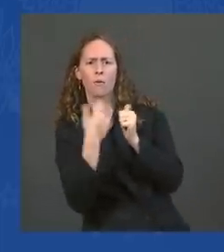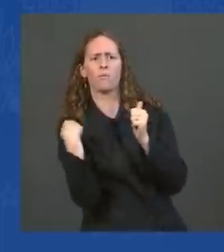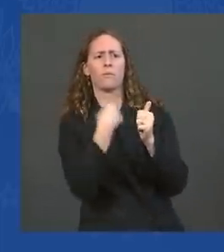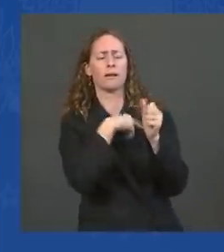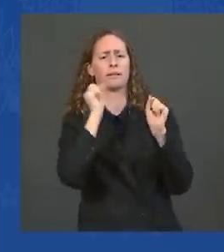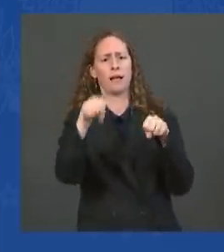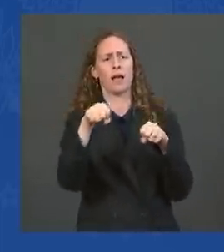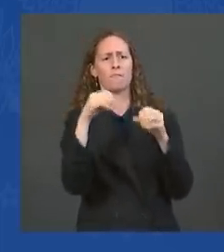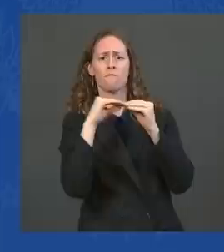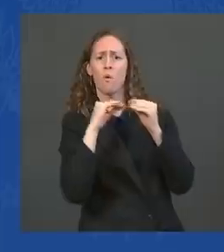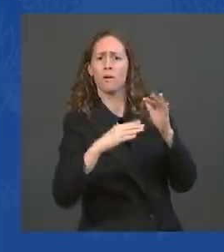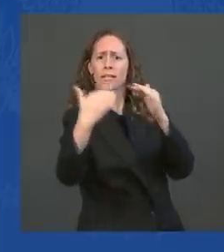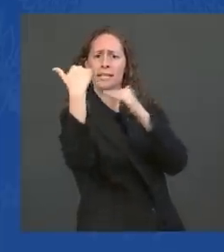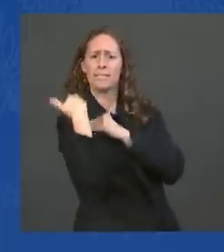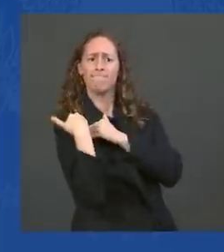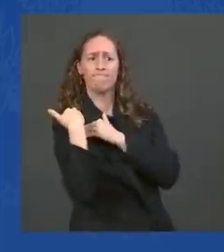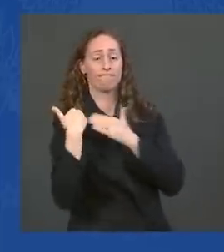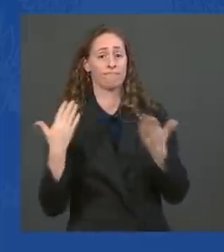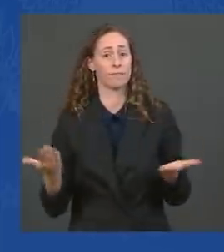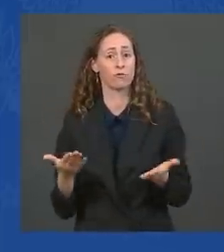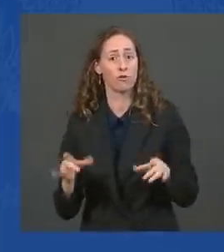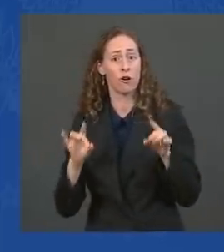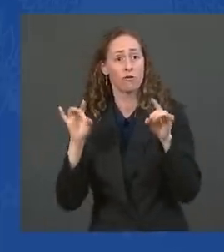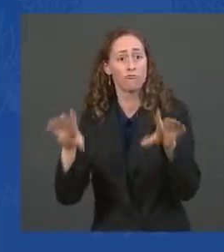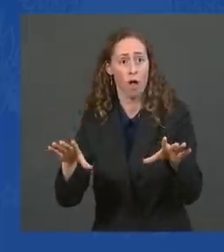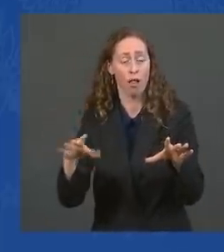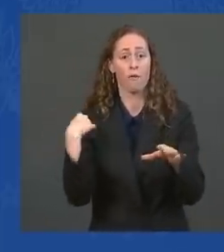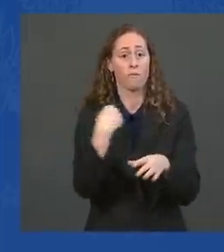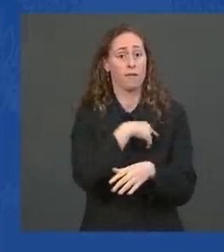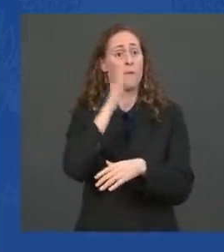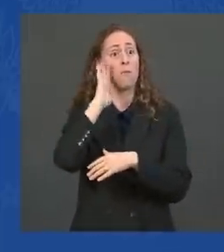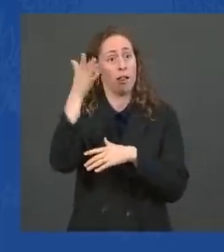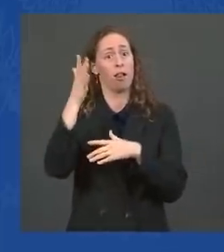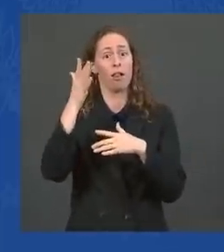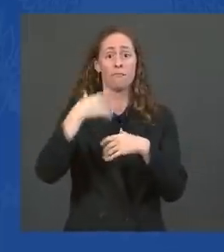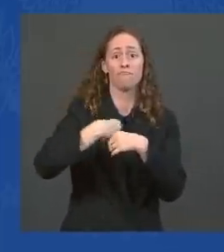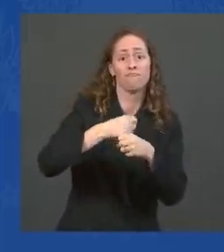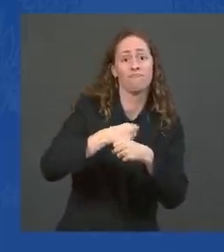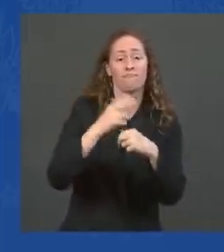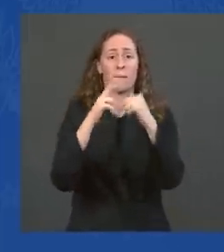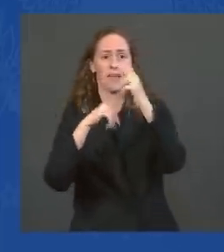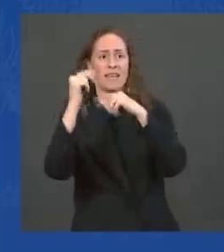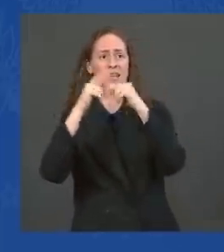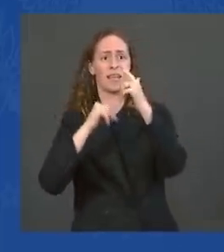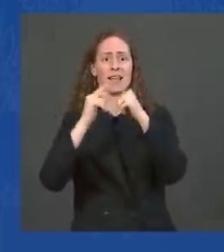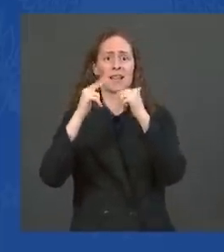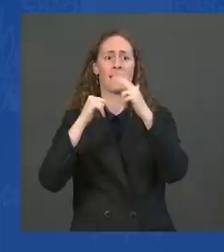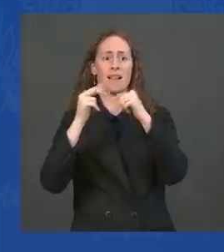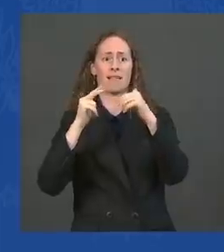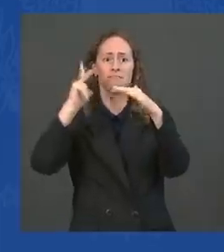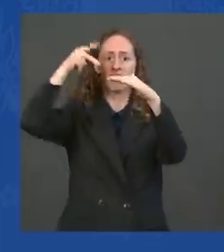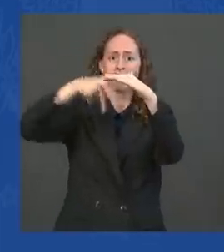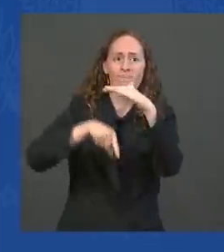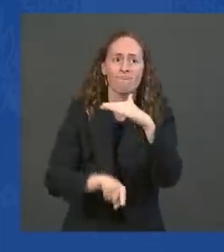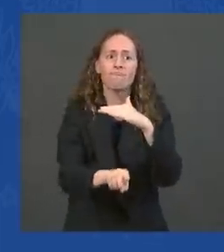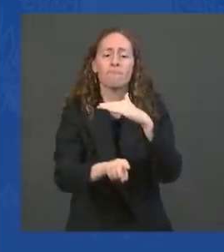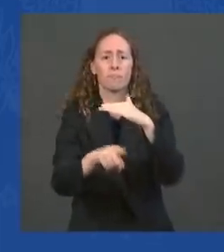We intend to build these submarines in Adelaide, Australia, in close cooperation with the United Kingdom and the United States.